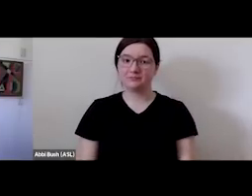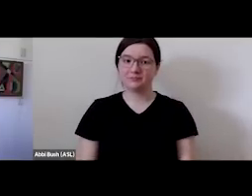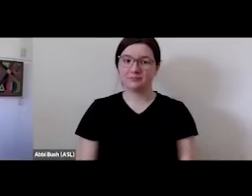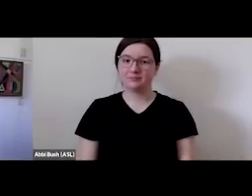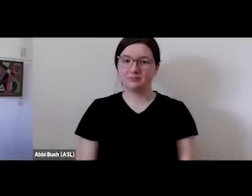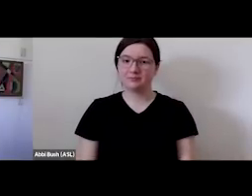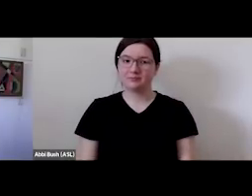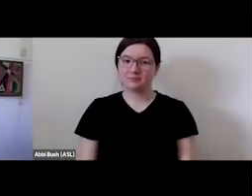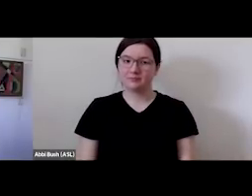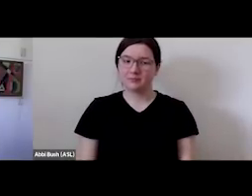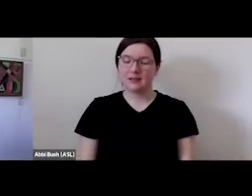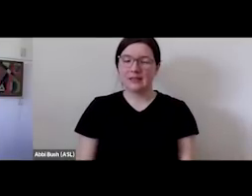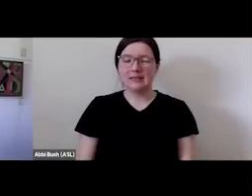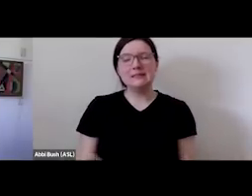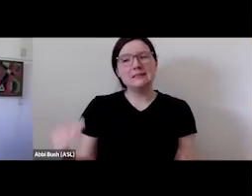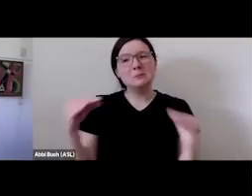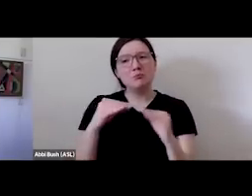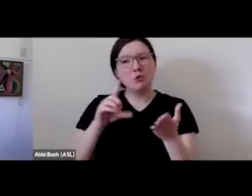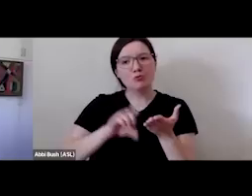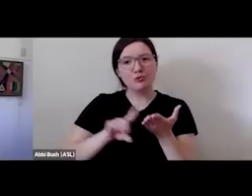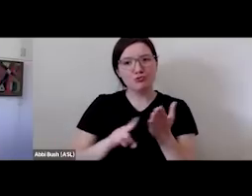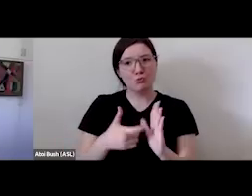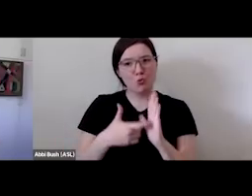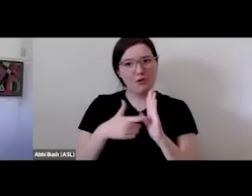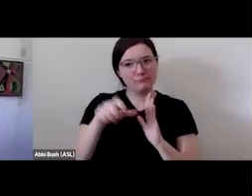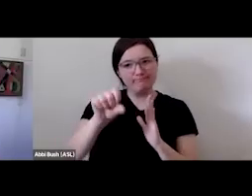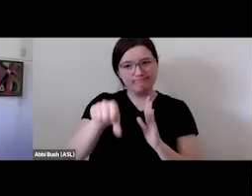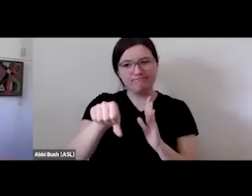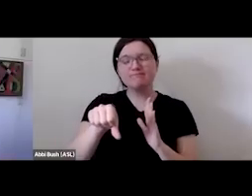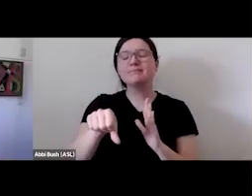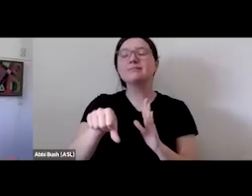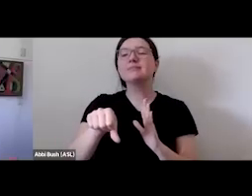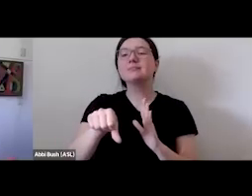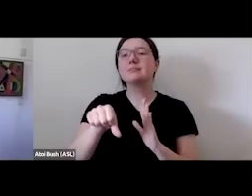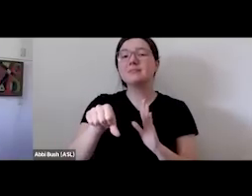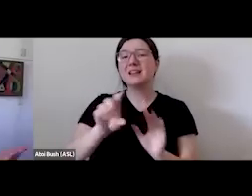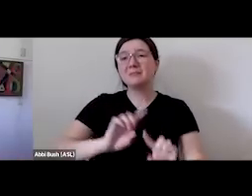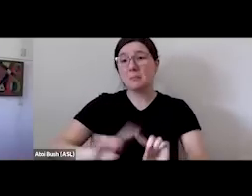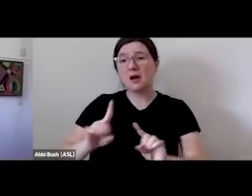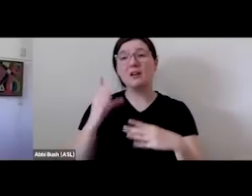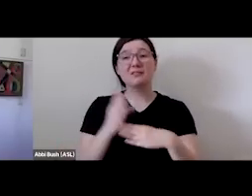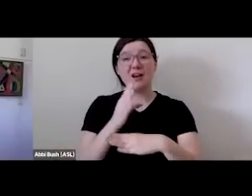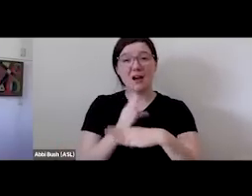for additional research, on average in successful situations, you can have a reduction